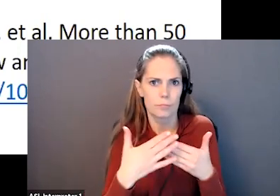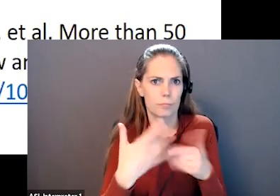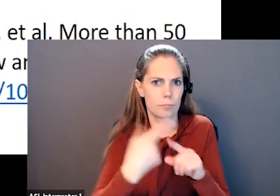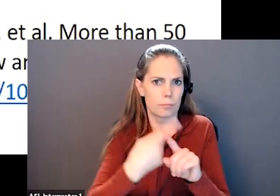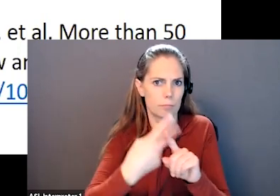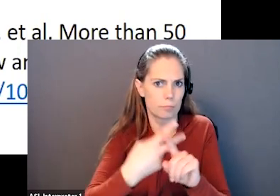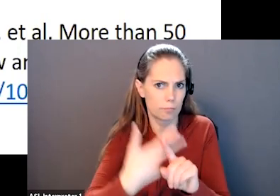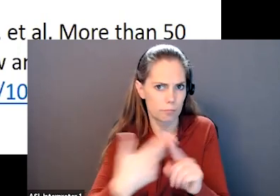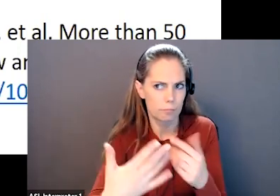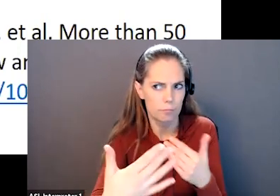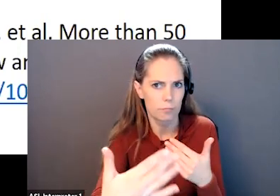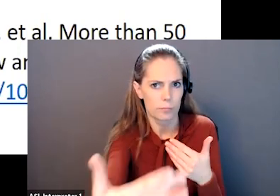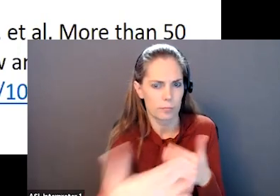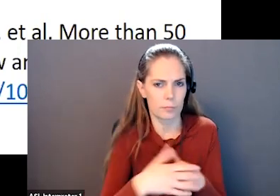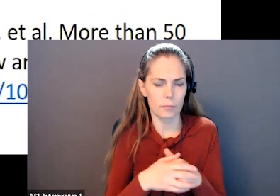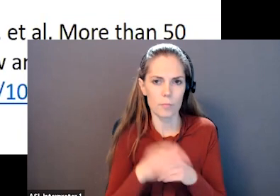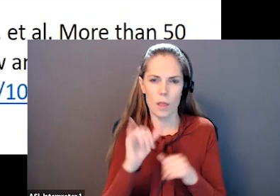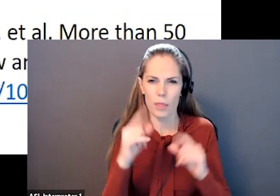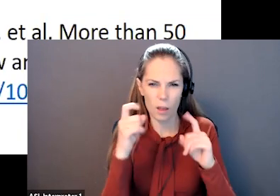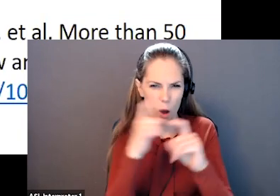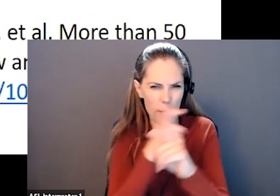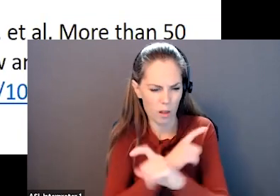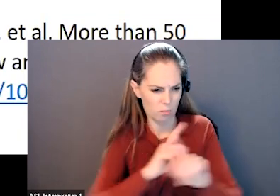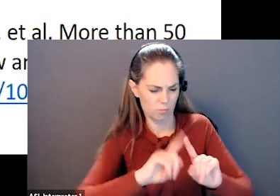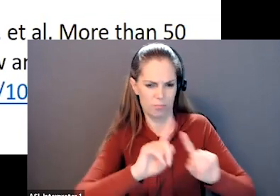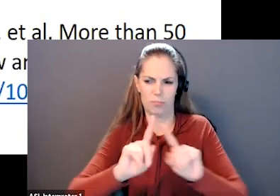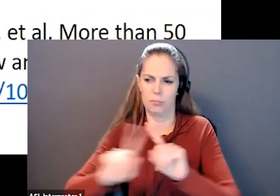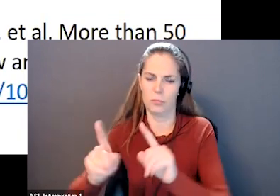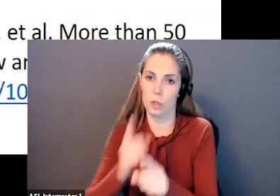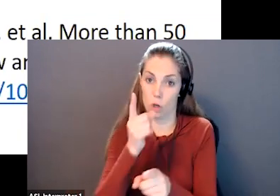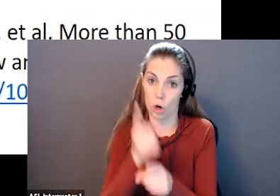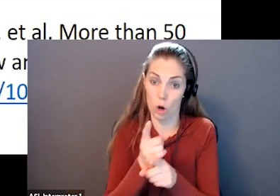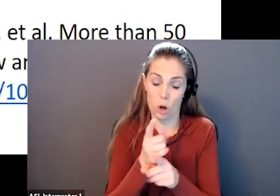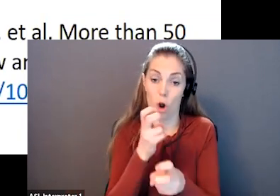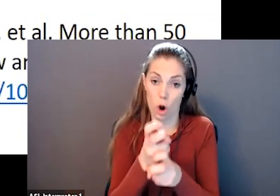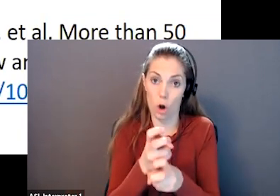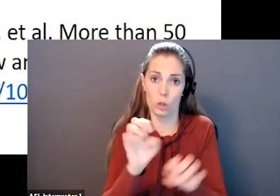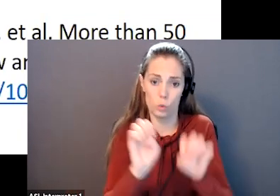evaluate and understand the symptoms of long COVID. It's also important to note here that